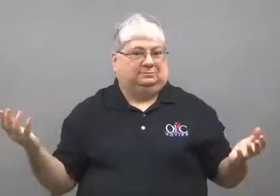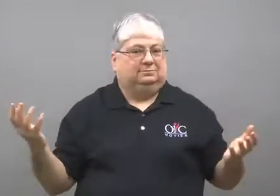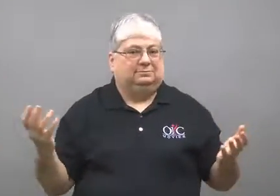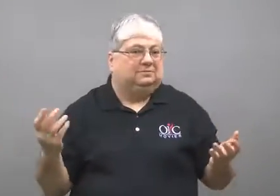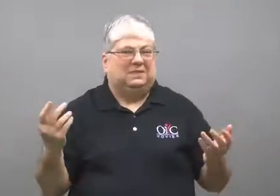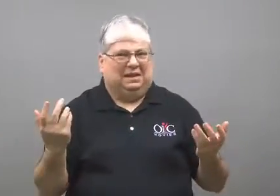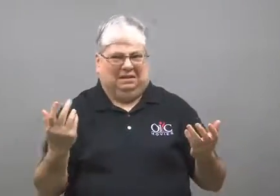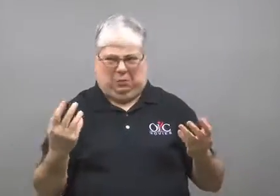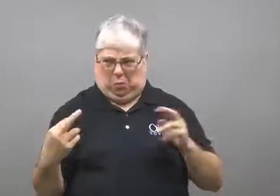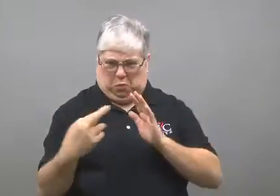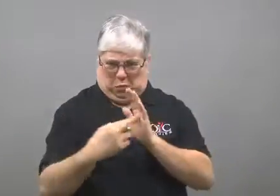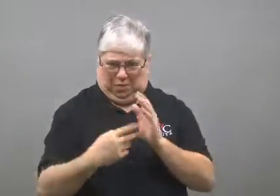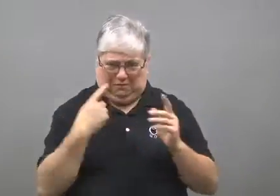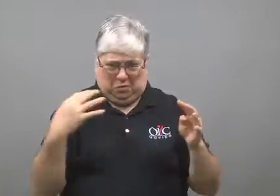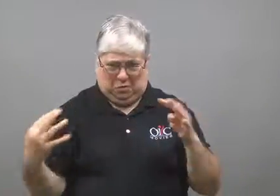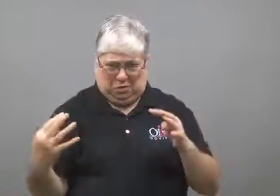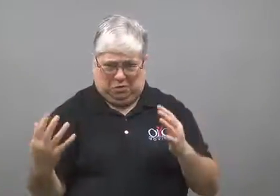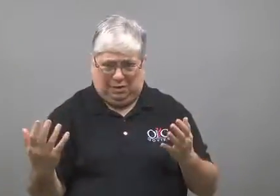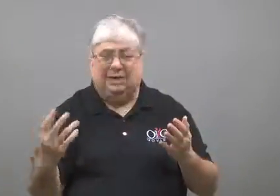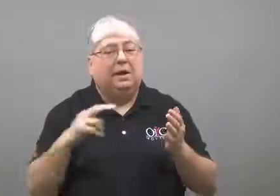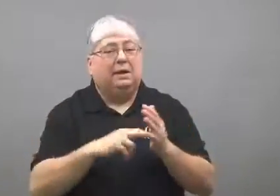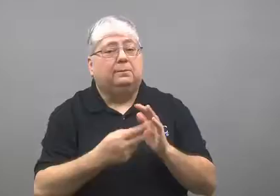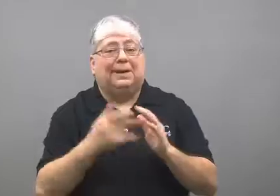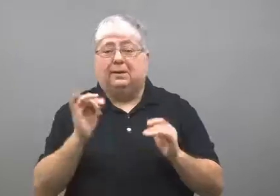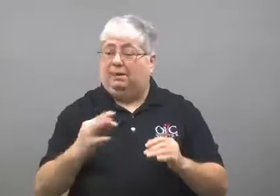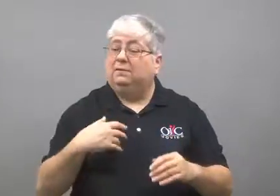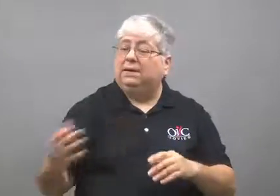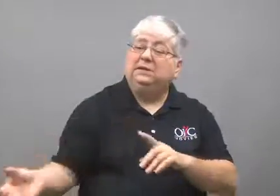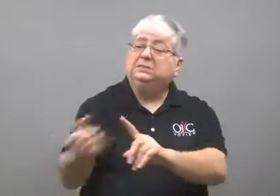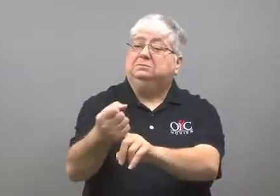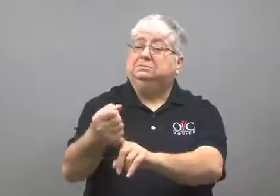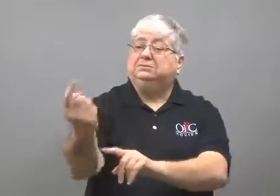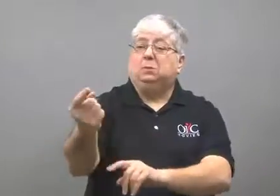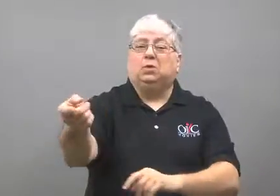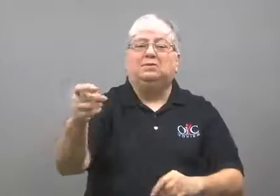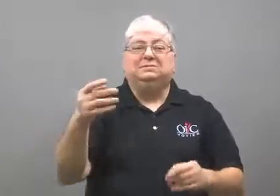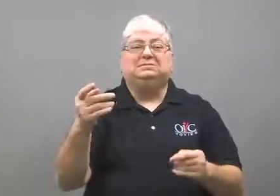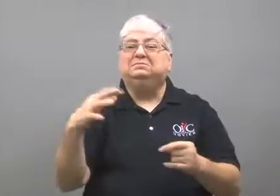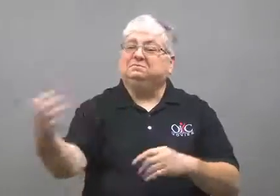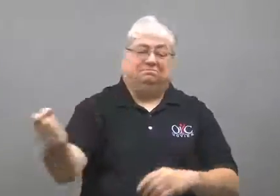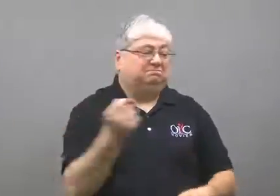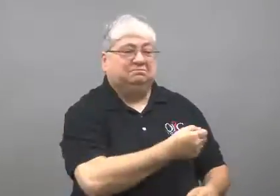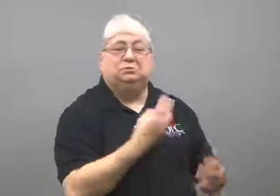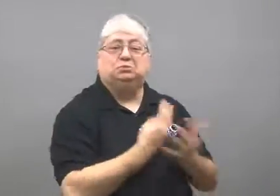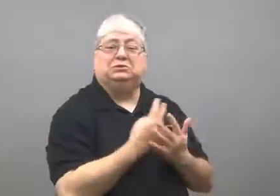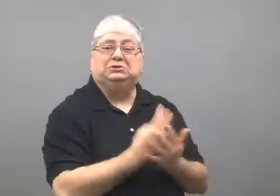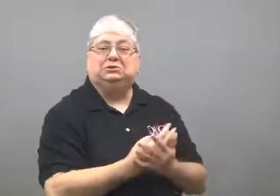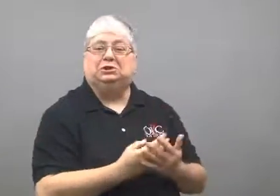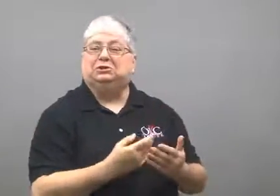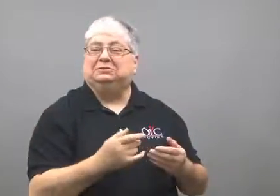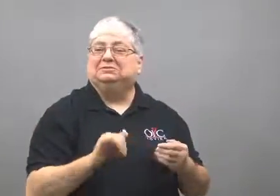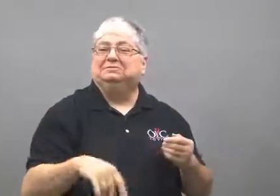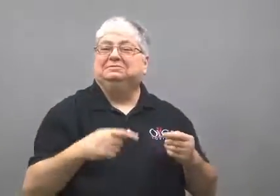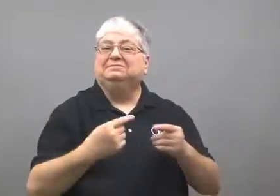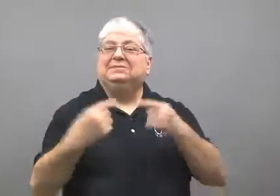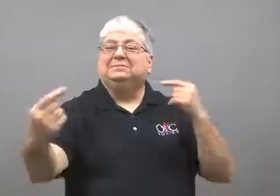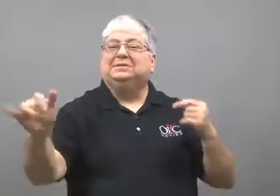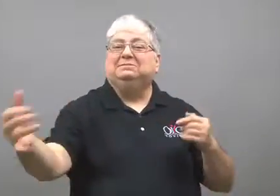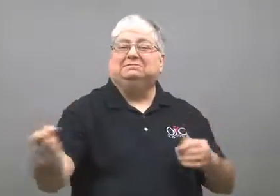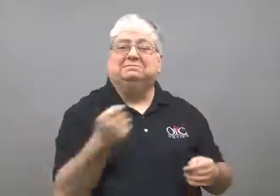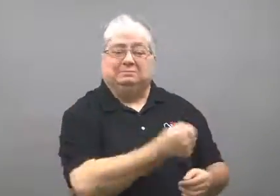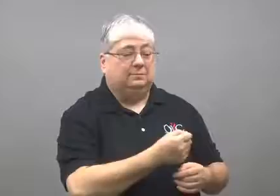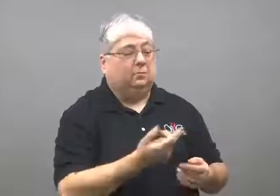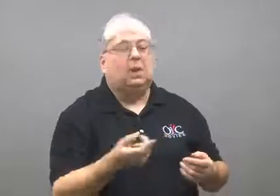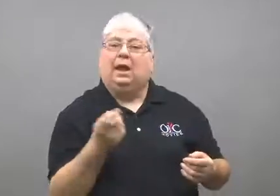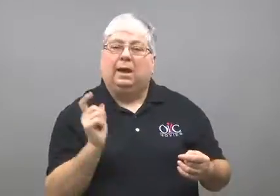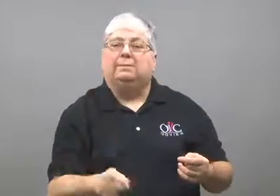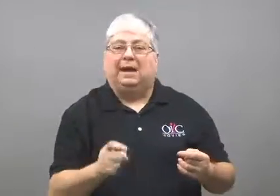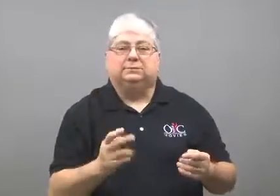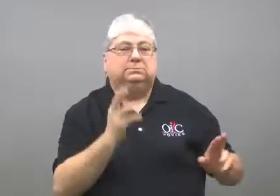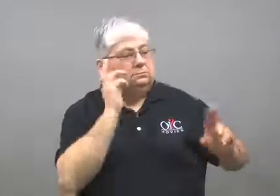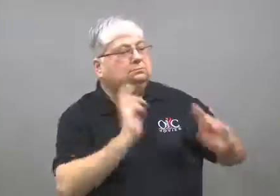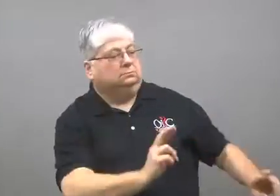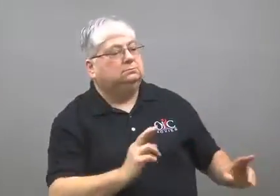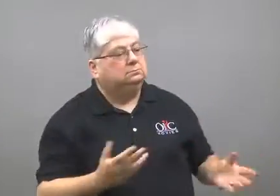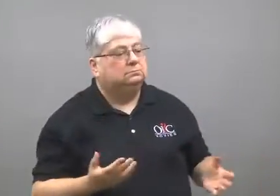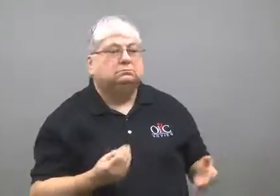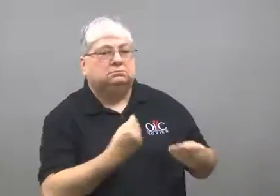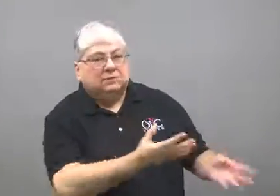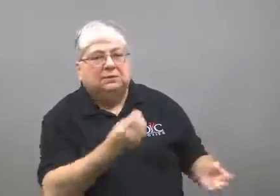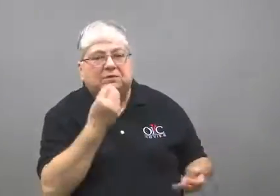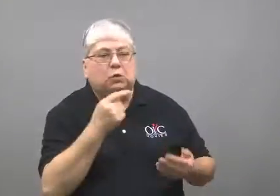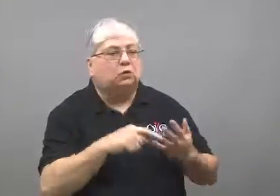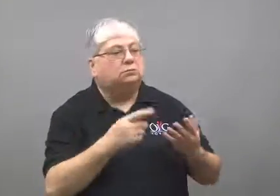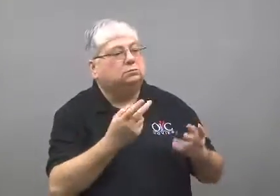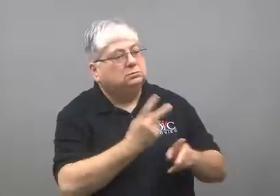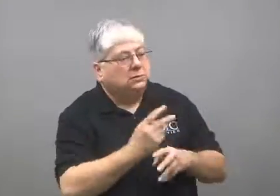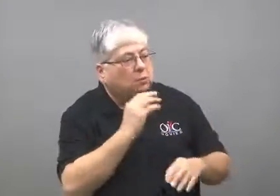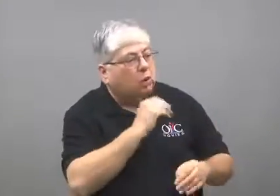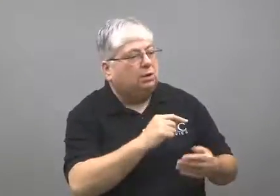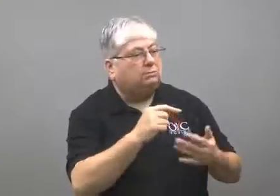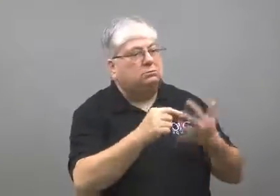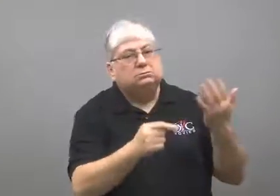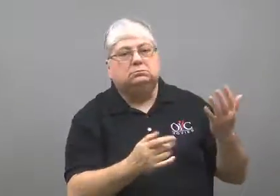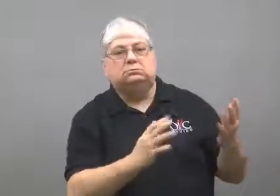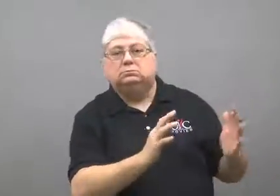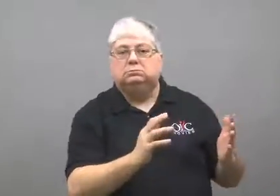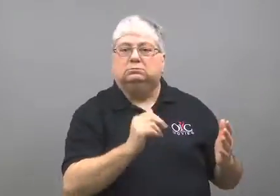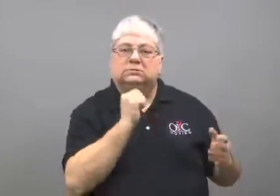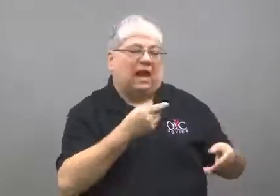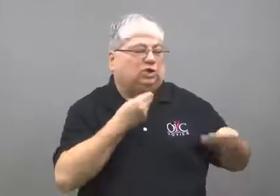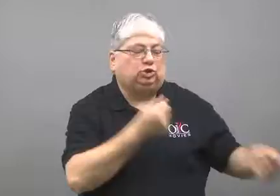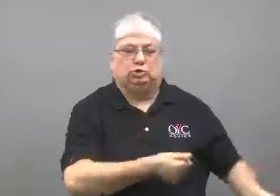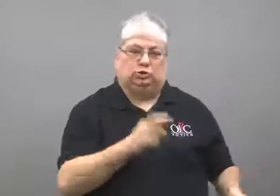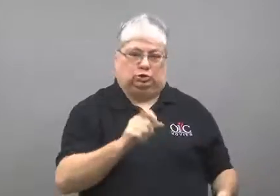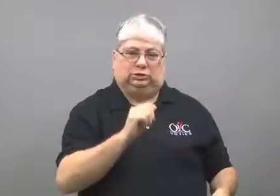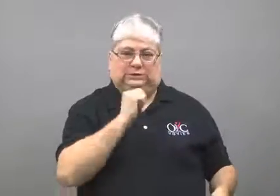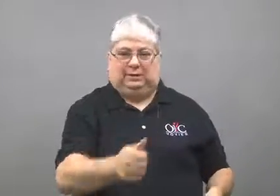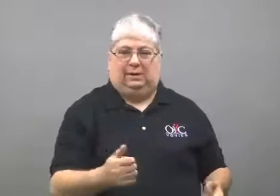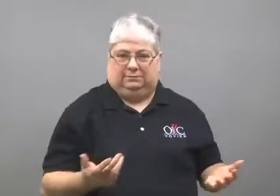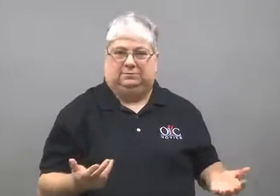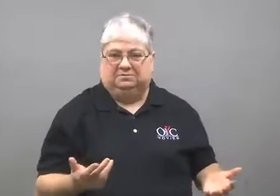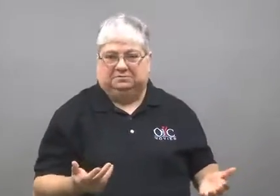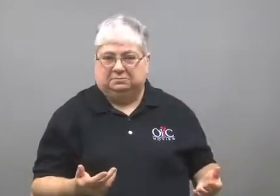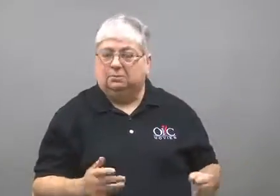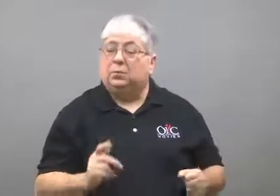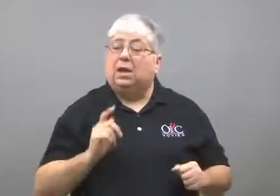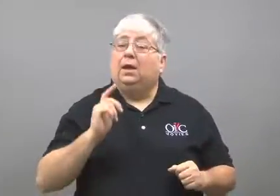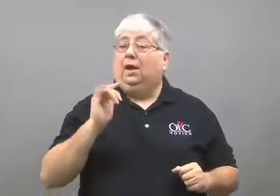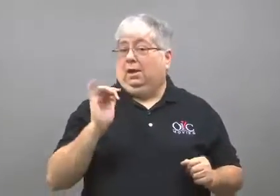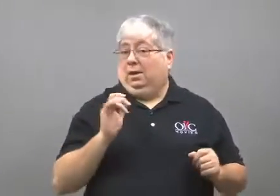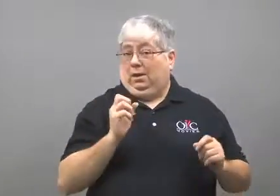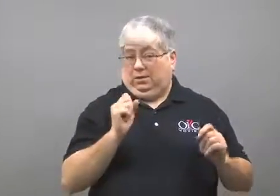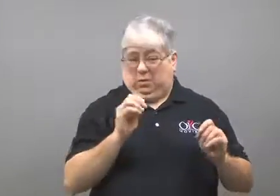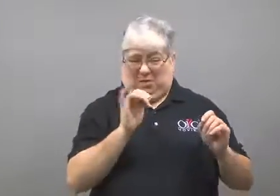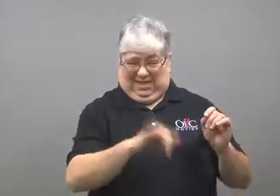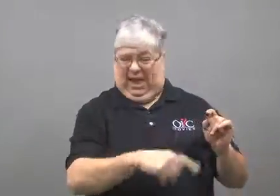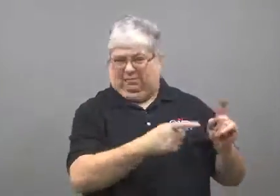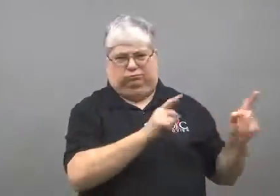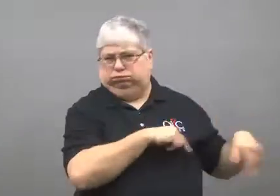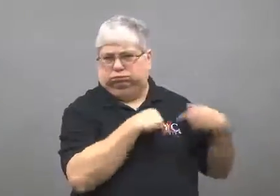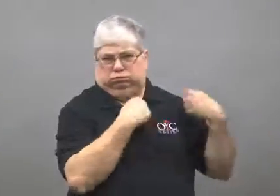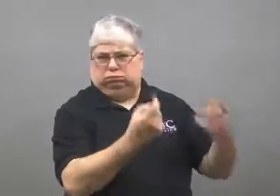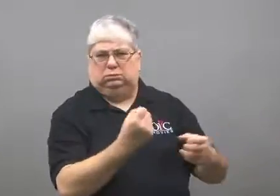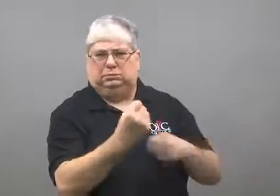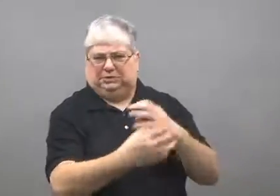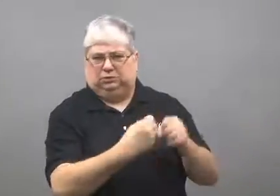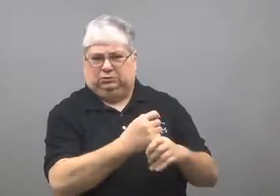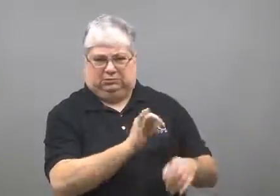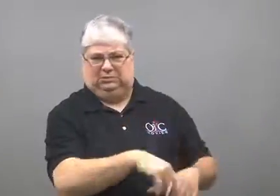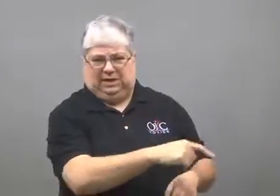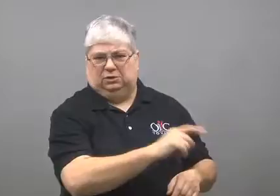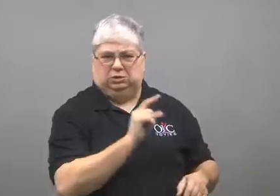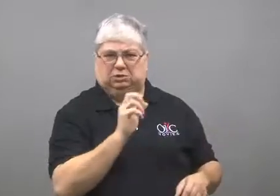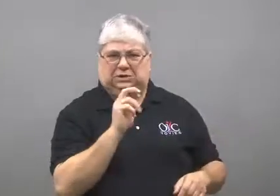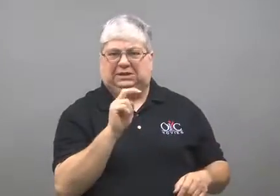Captured prisoners are to be treated with respect, fed and kept warm, and torture is forbidden.